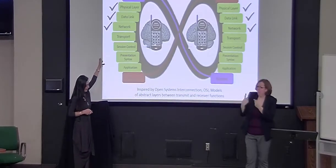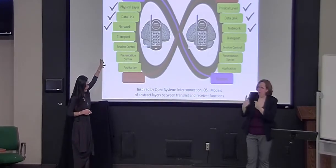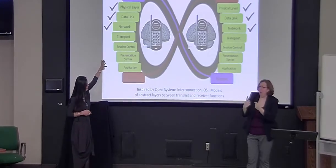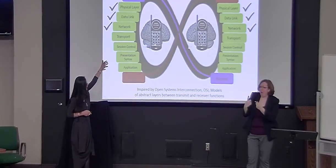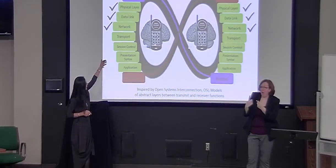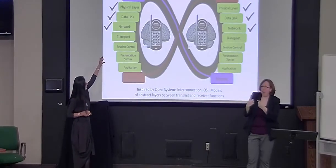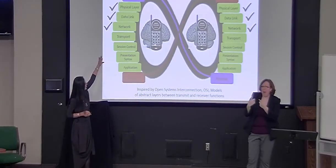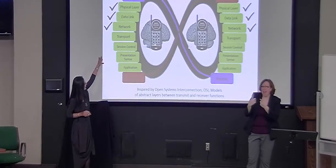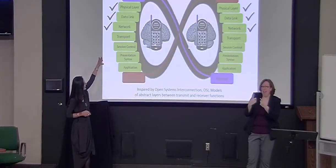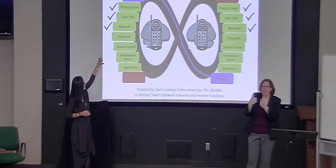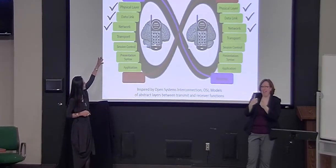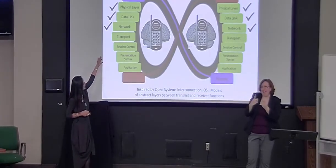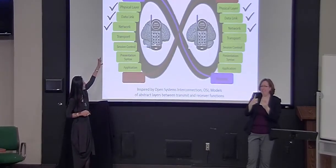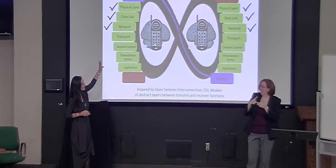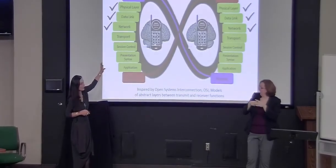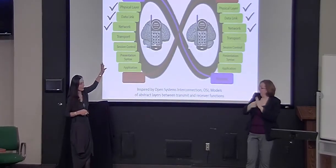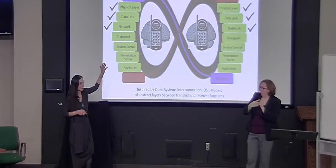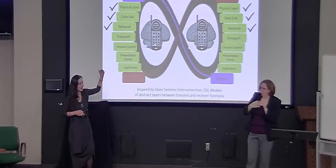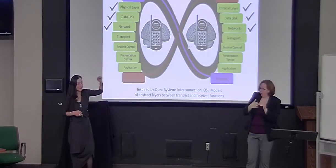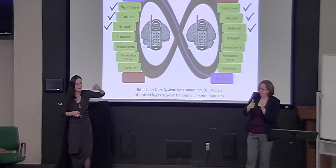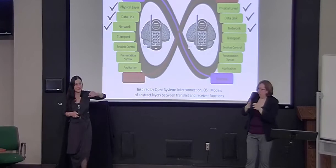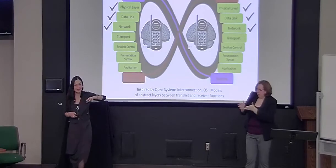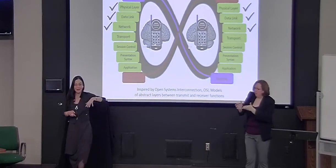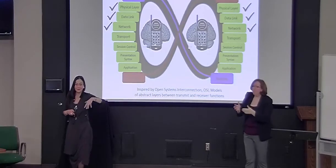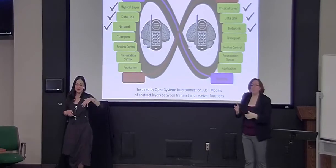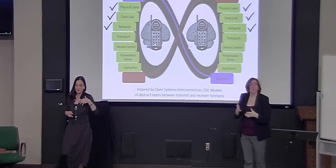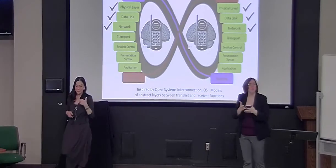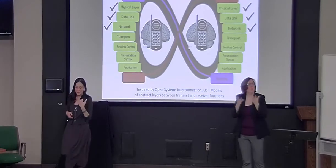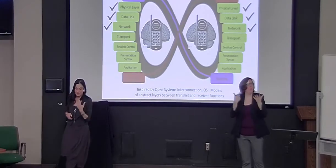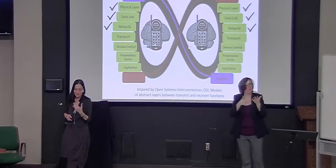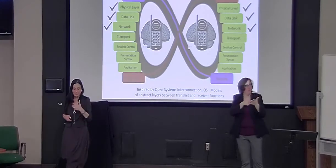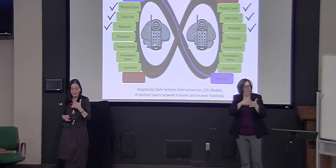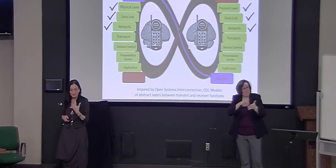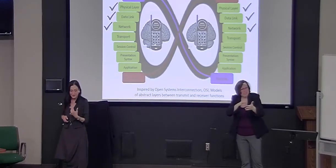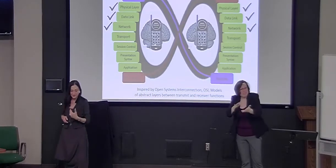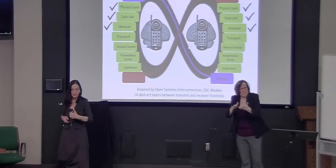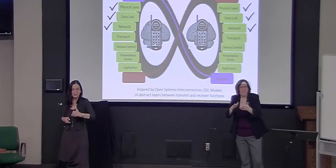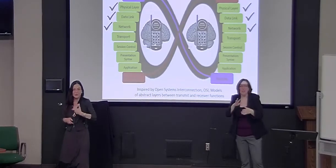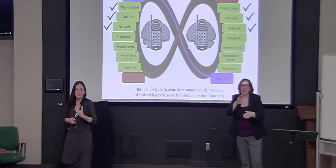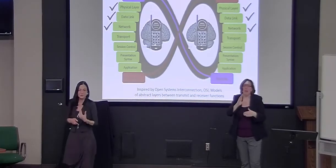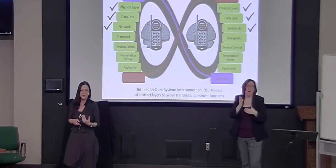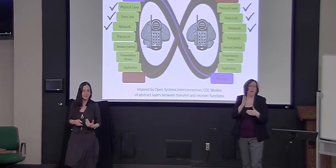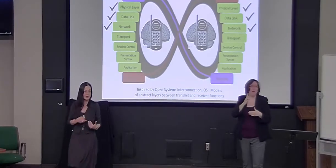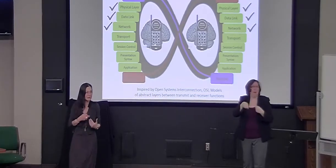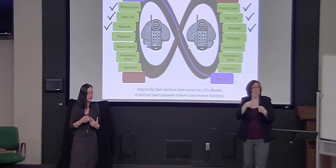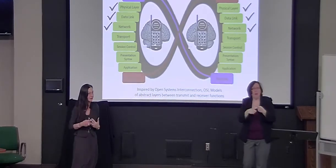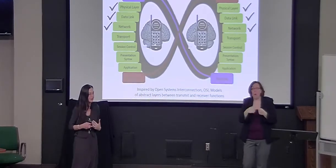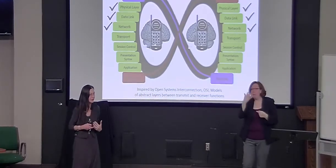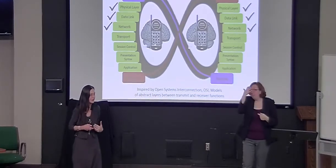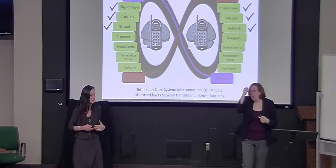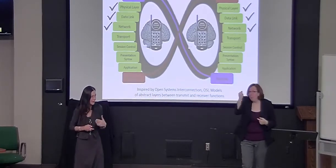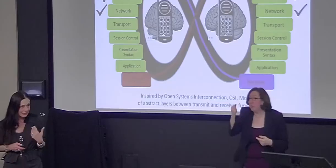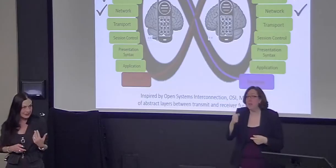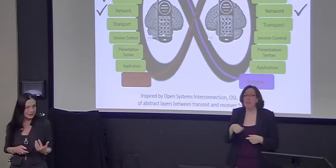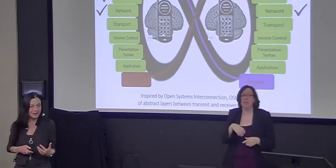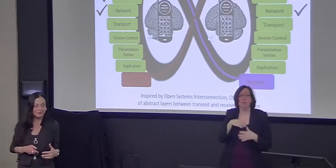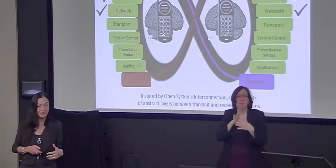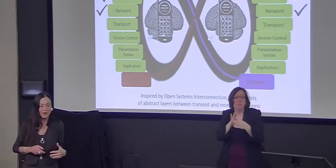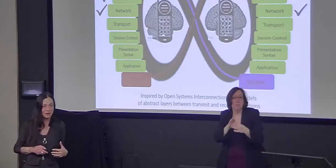that is related to the internal processes having to do with memory, attention, association, cognition,